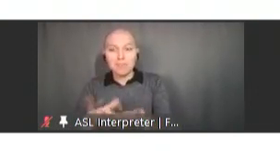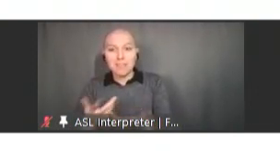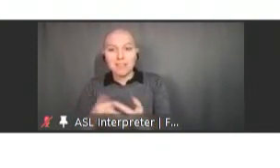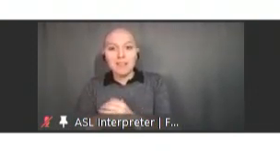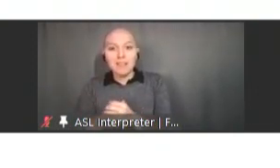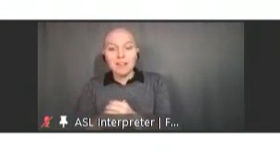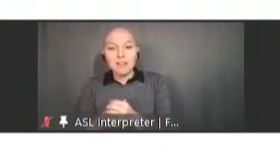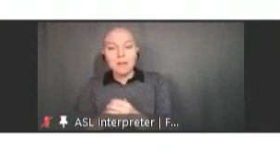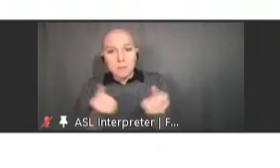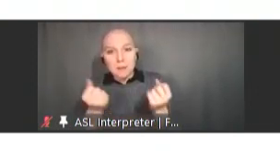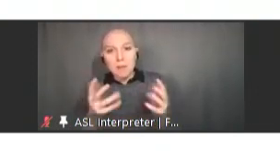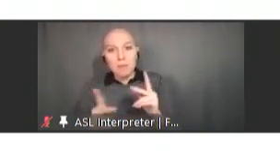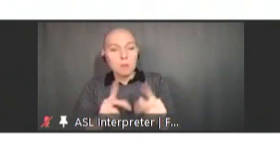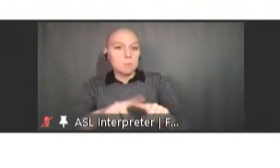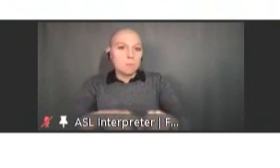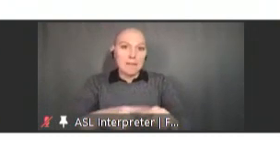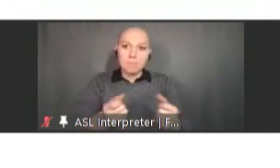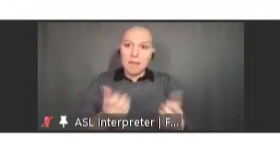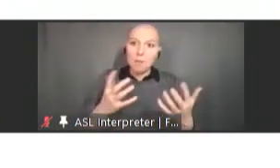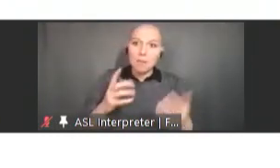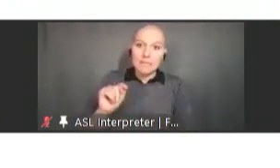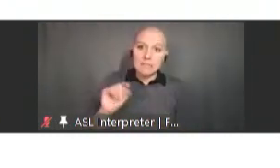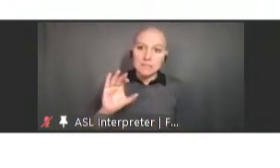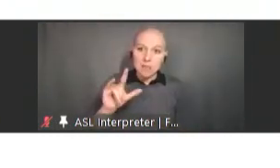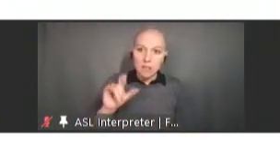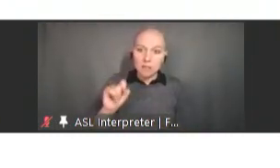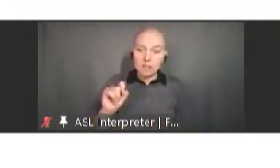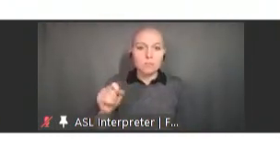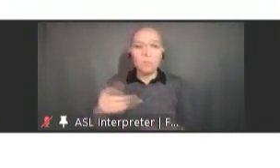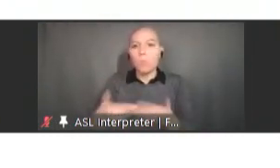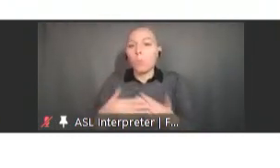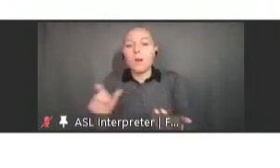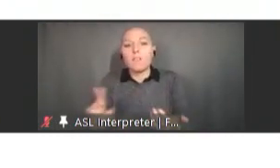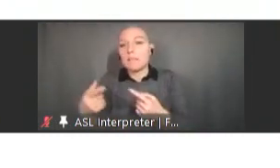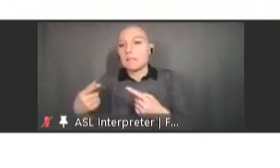how many T cells or whatever else might be happening with them that they have it could